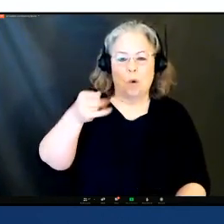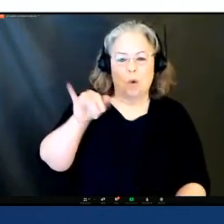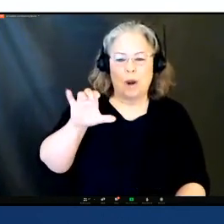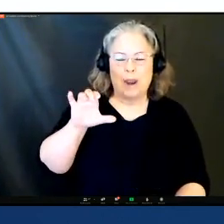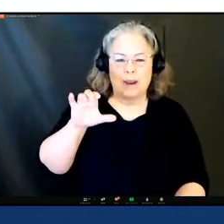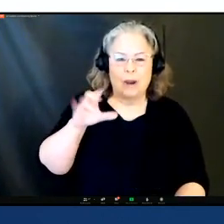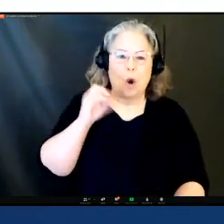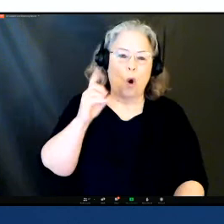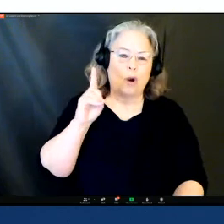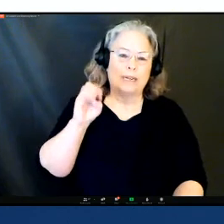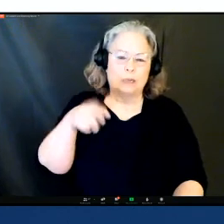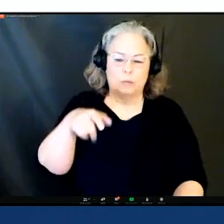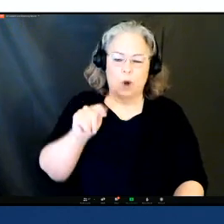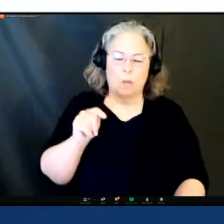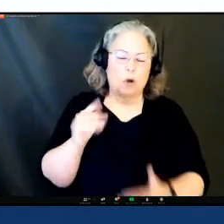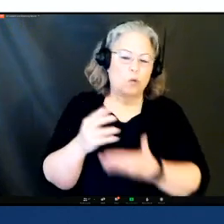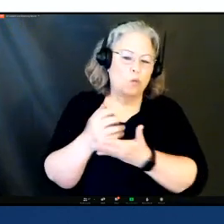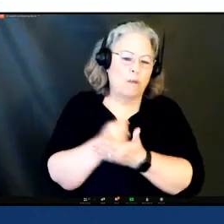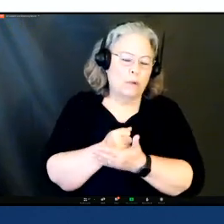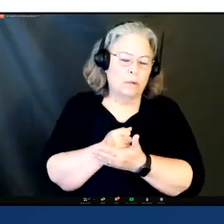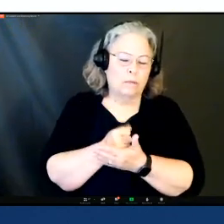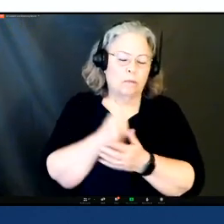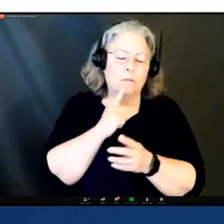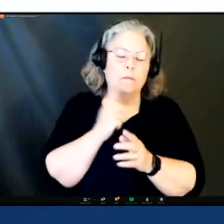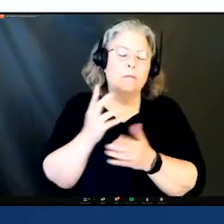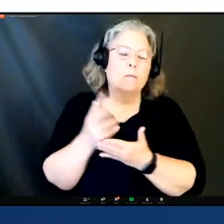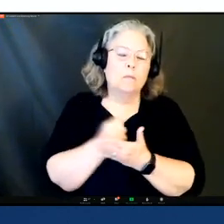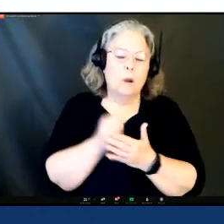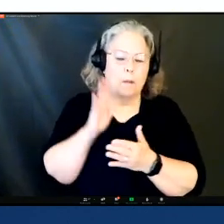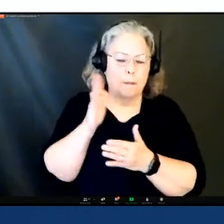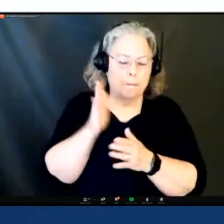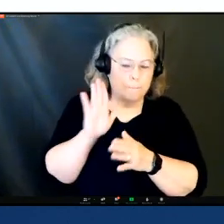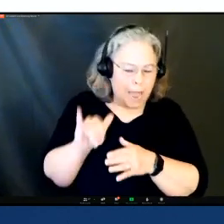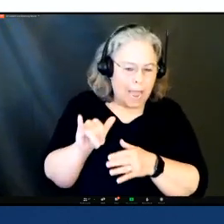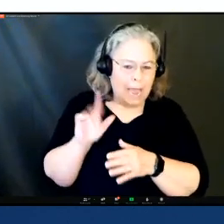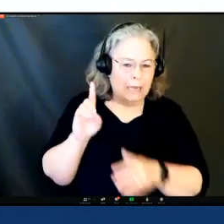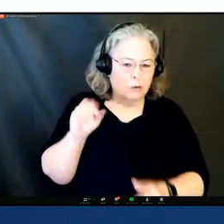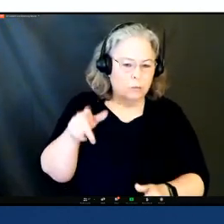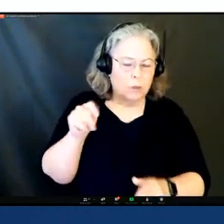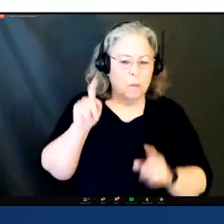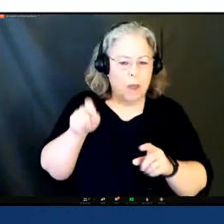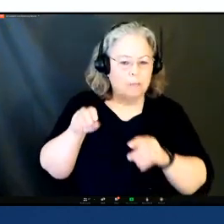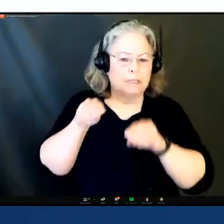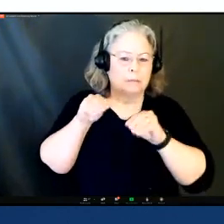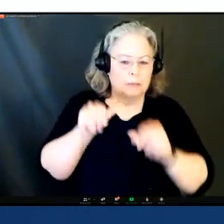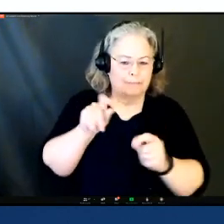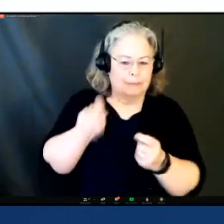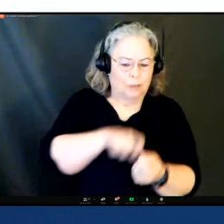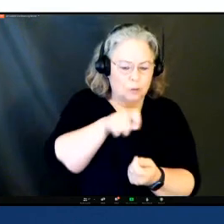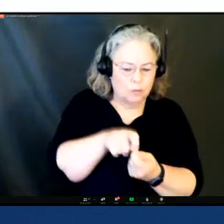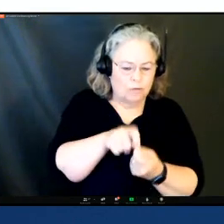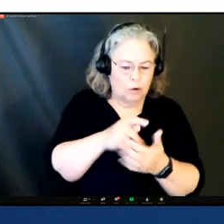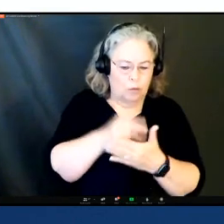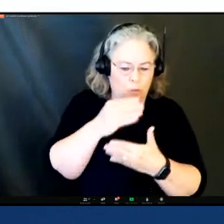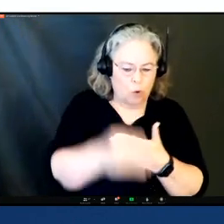and that is revenue that was received by department that must be spent on specific programs or services, and includes